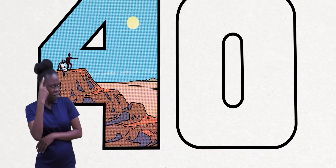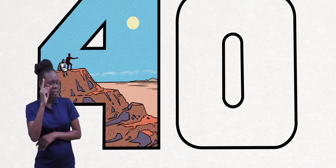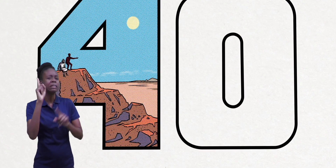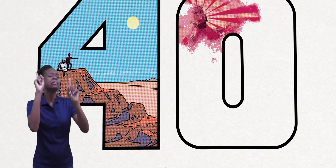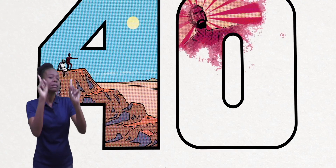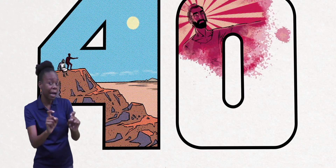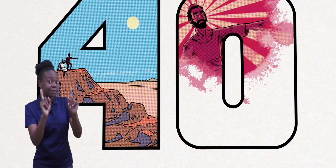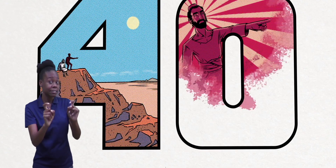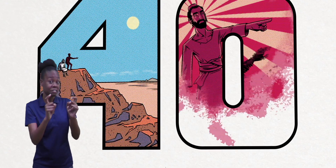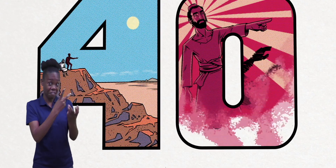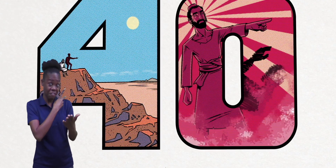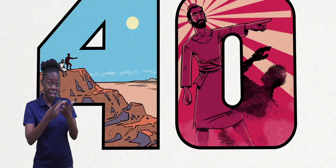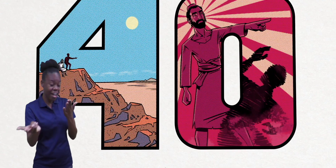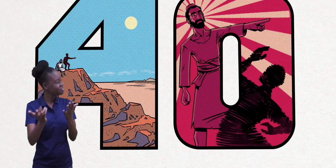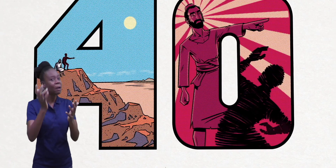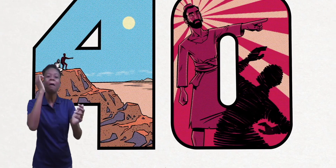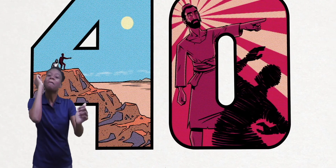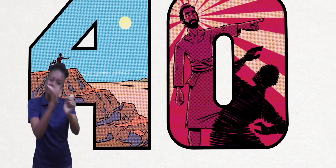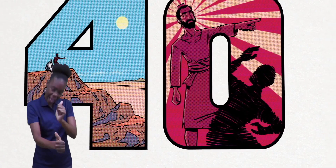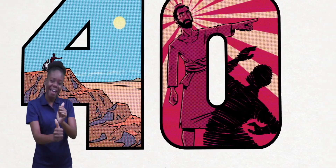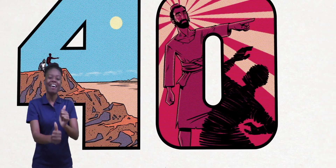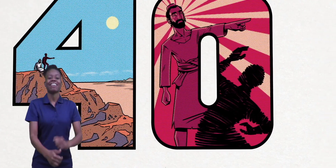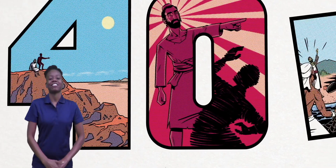And he reverses the expectation. He overcomes the test!